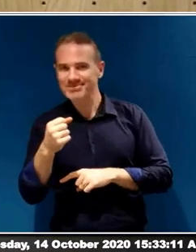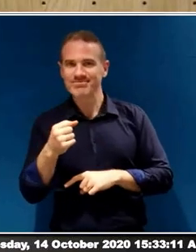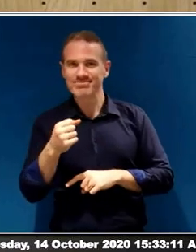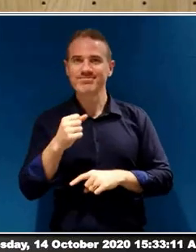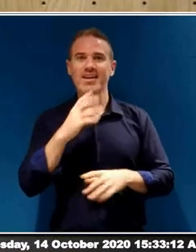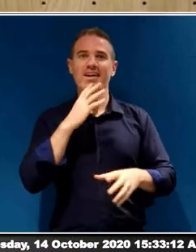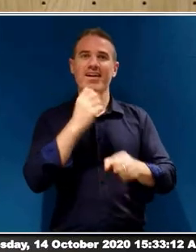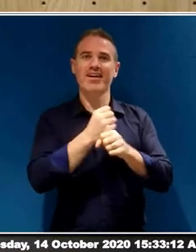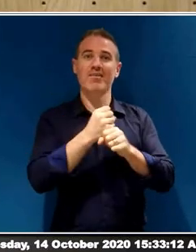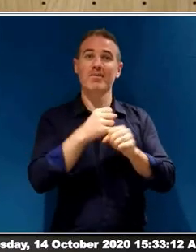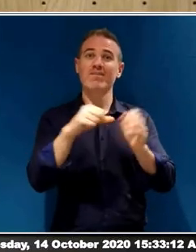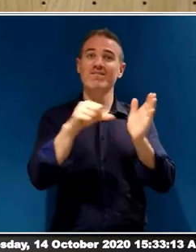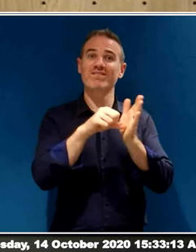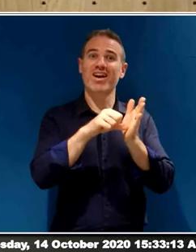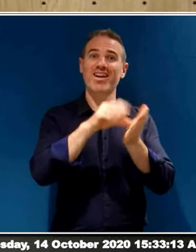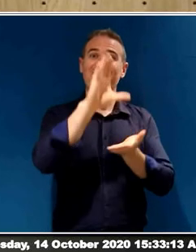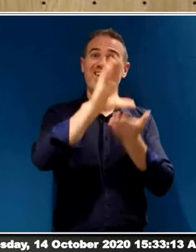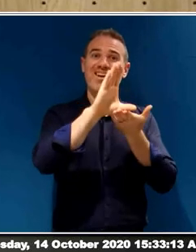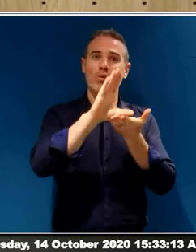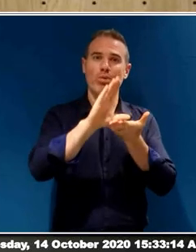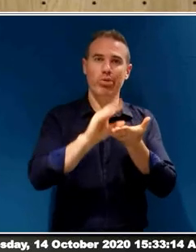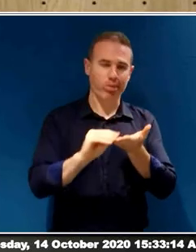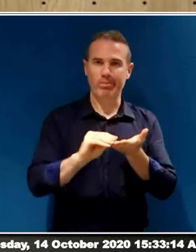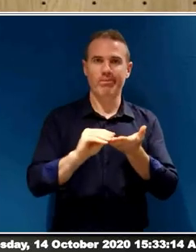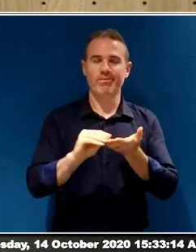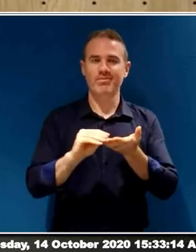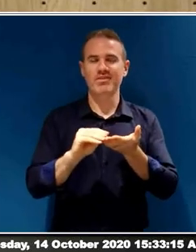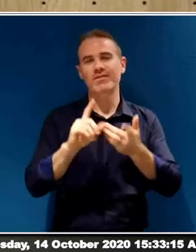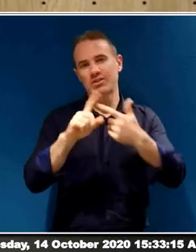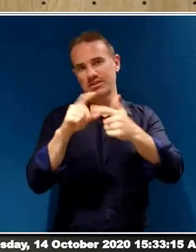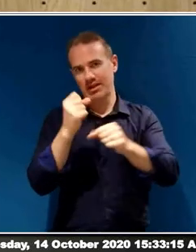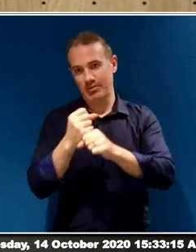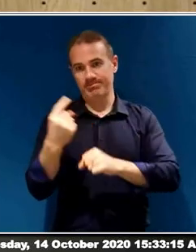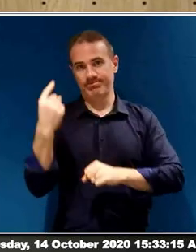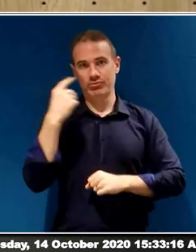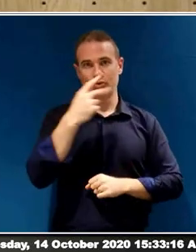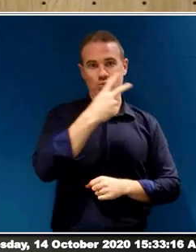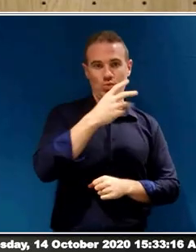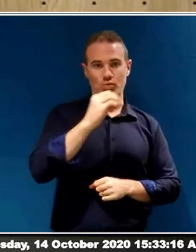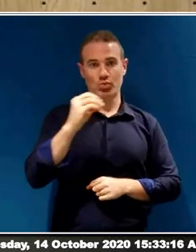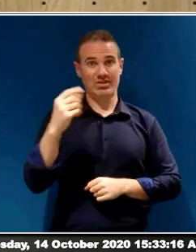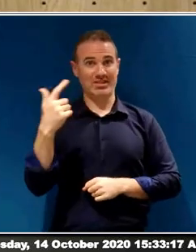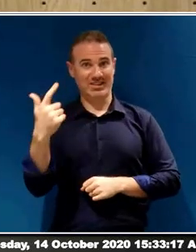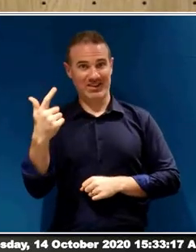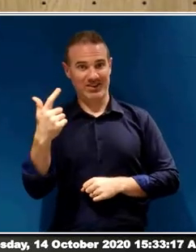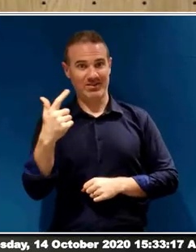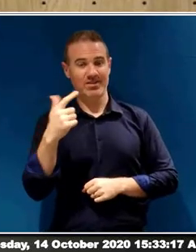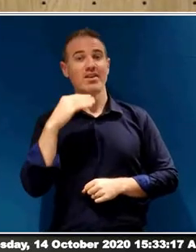In 2007 the Victorian Government made an investment, a small investment in